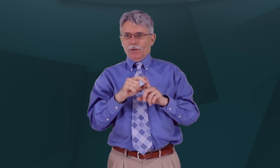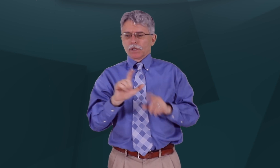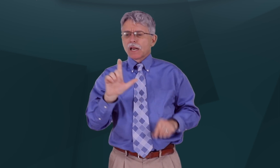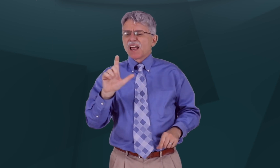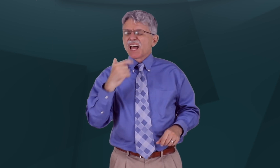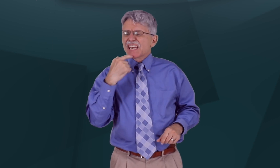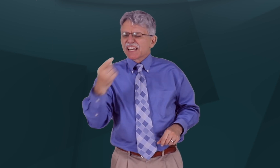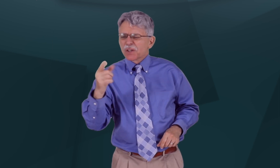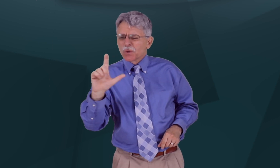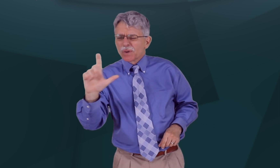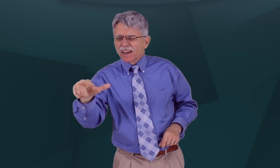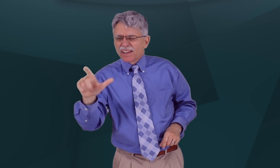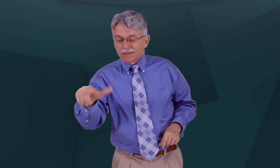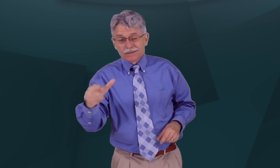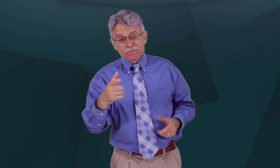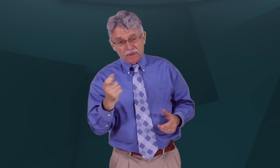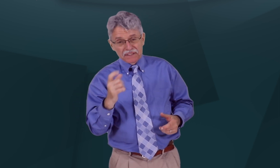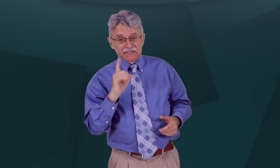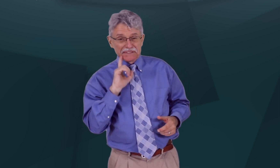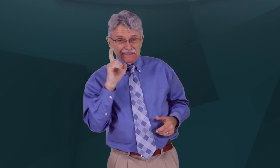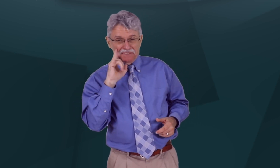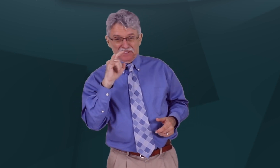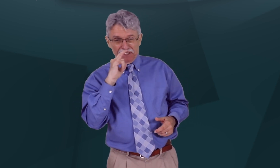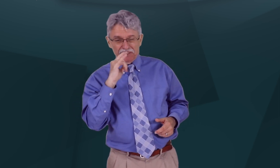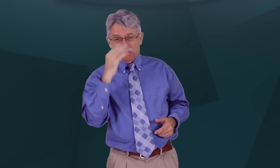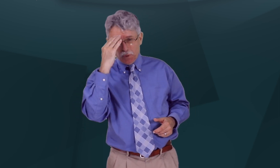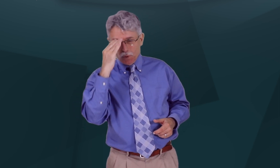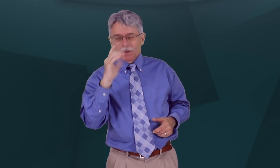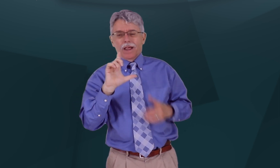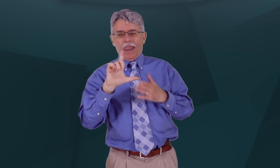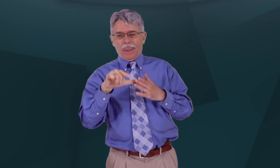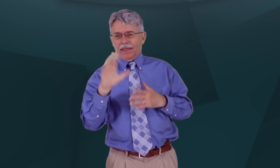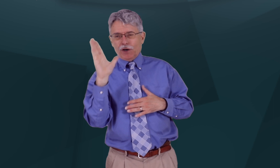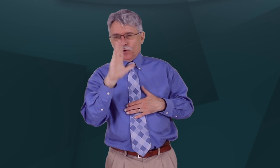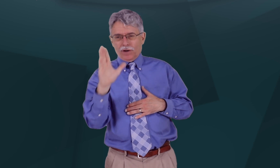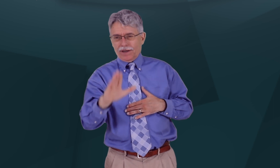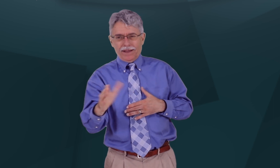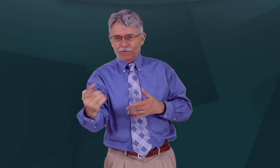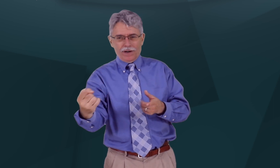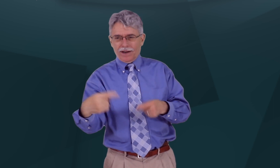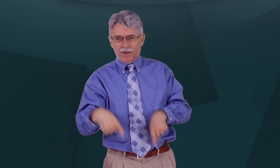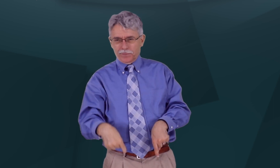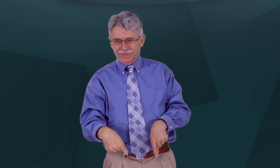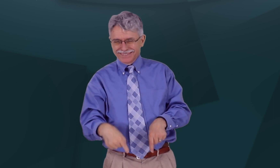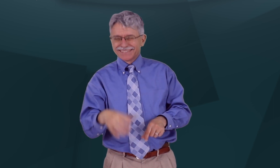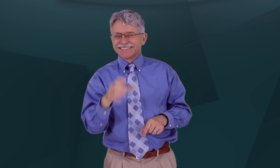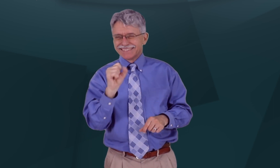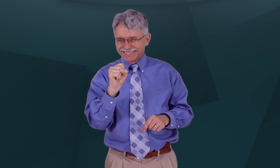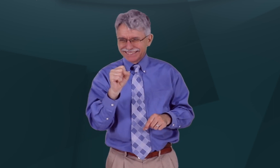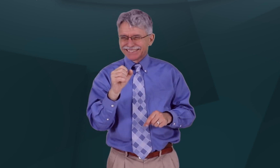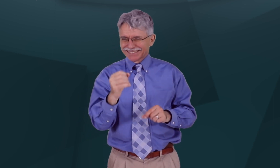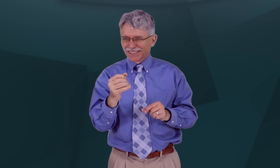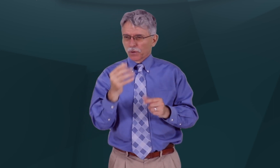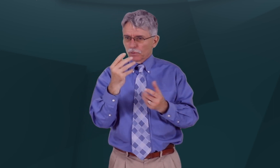Don't use that bad word -- "later." I'll tell you later because deaf adults know that later never comes.